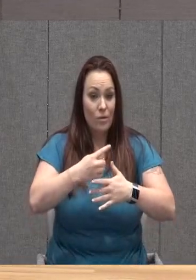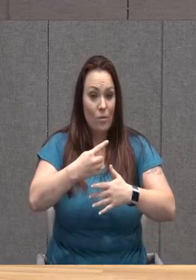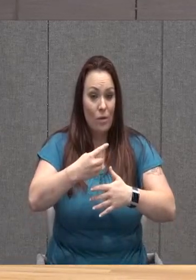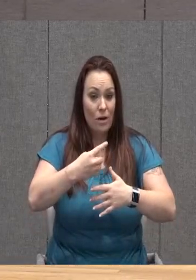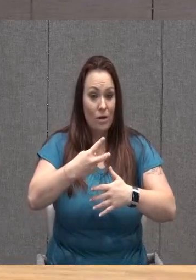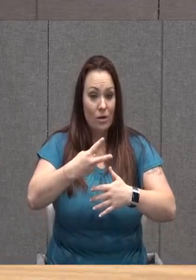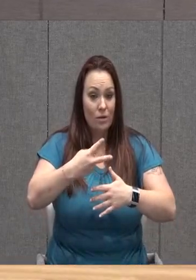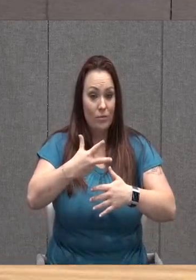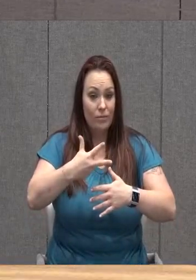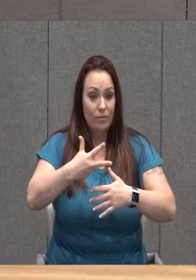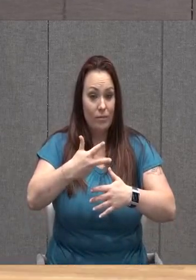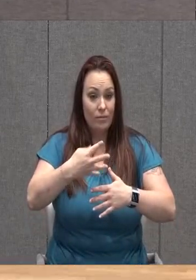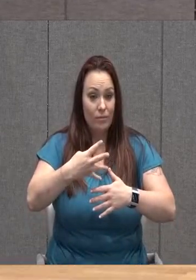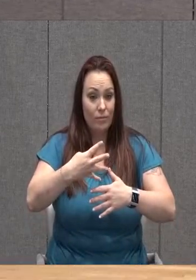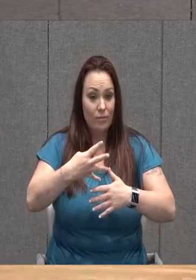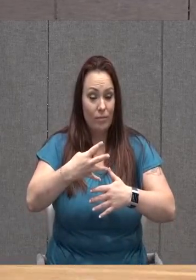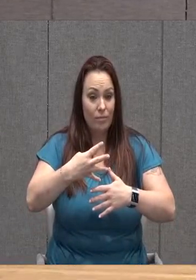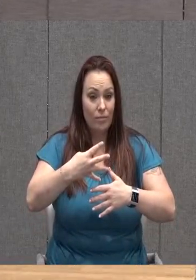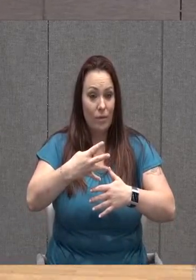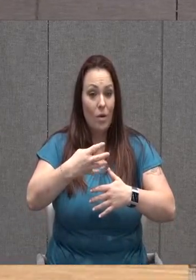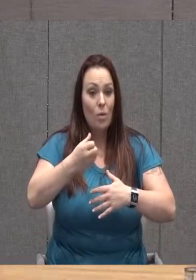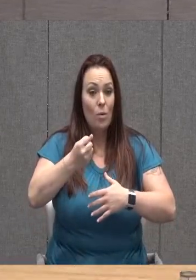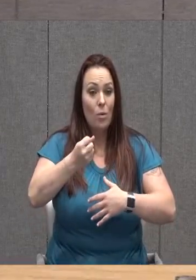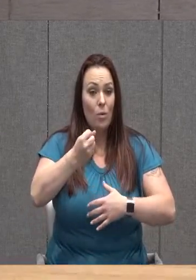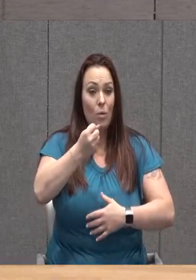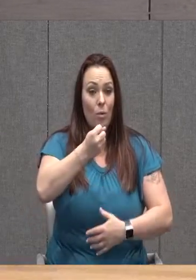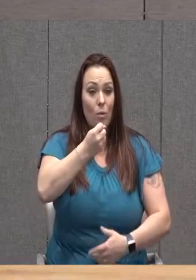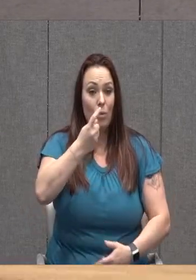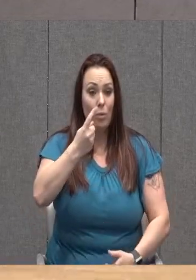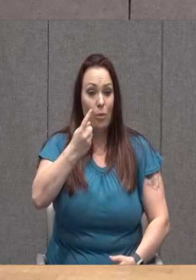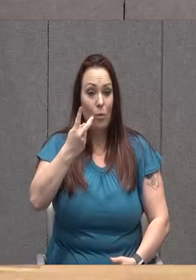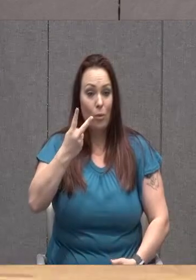breathe out for four, and hold it to come back to the beginning.